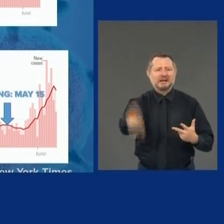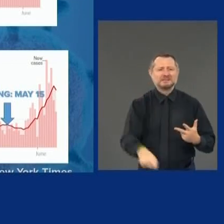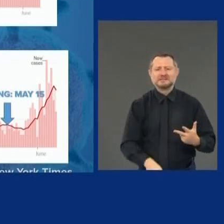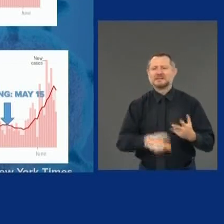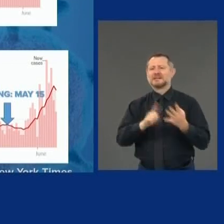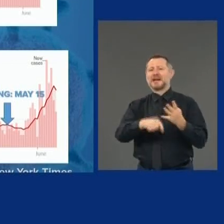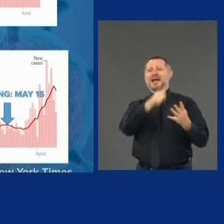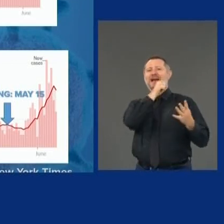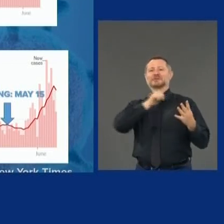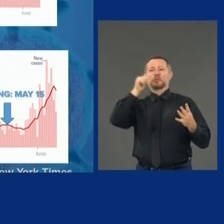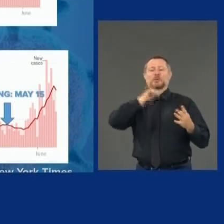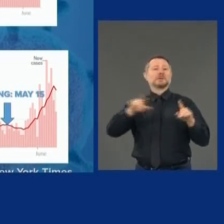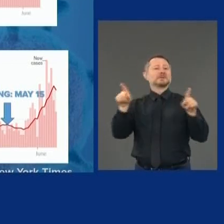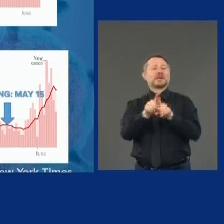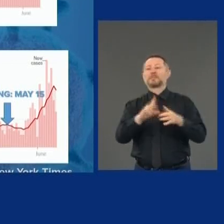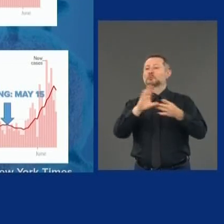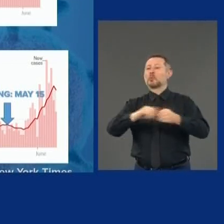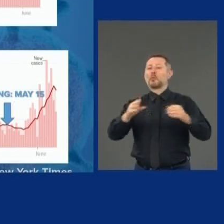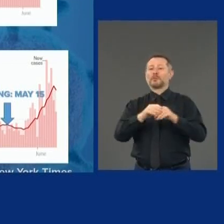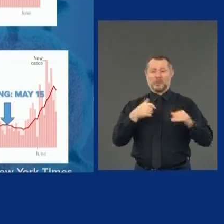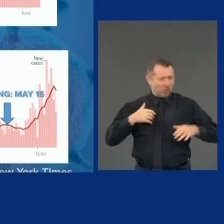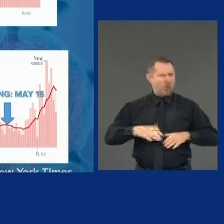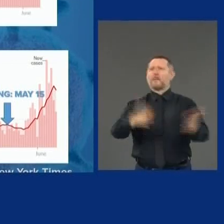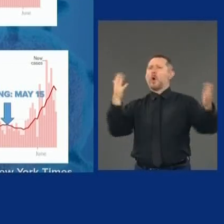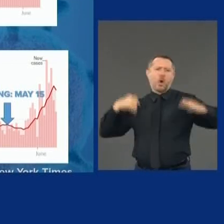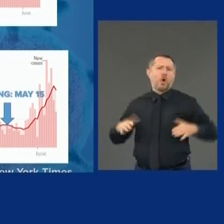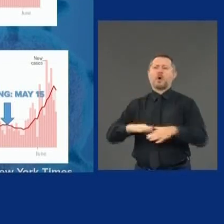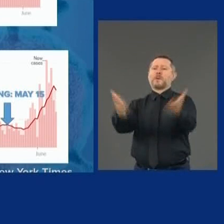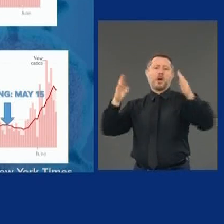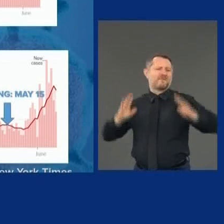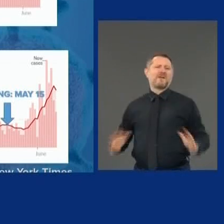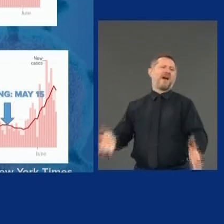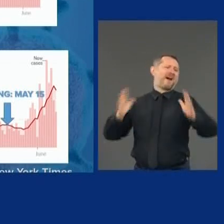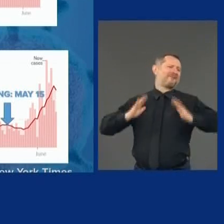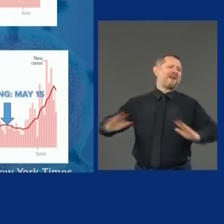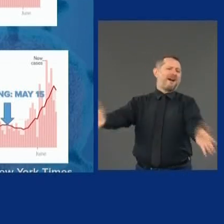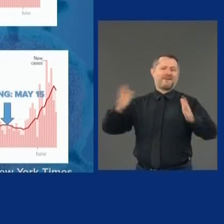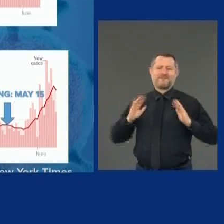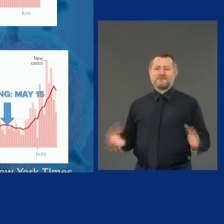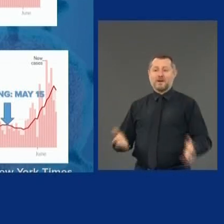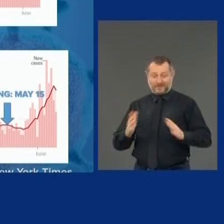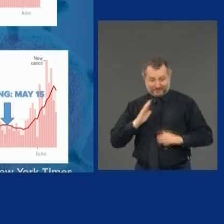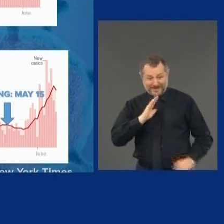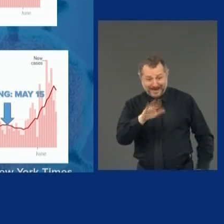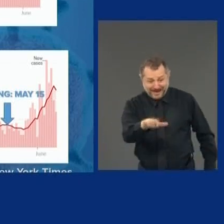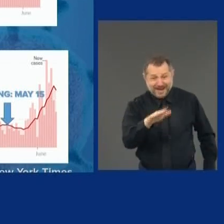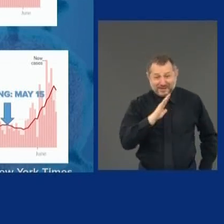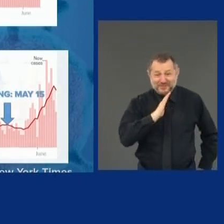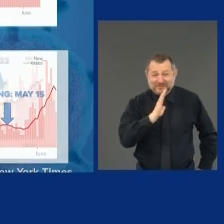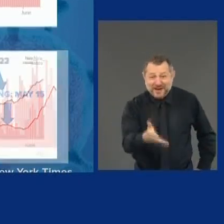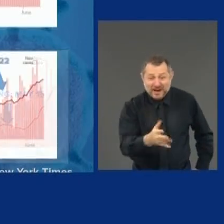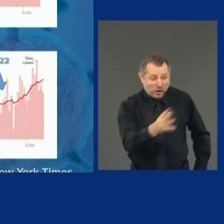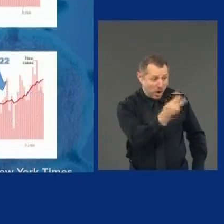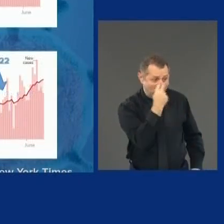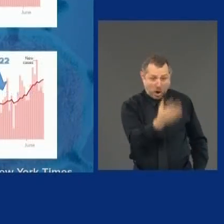TEXAS, ARIZONA. IT'S THE SAME STORY. WE WANT TO REOPEN, WE WANT TO REOPEN, IT'S FINE, IT'S FINE,